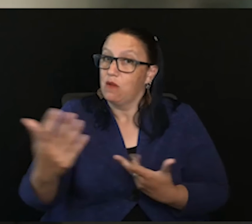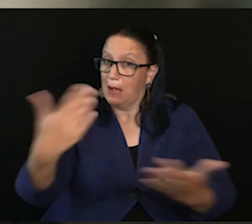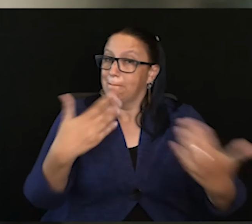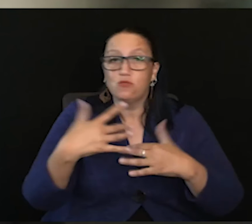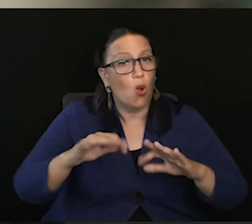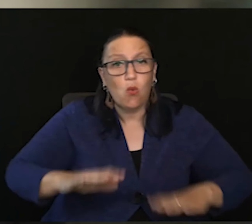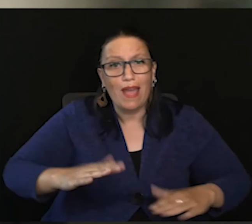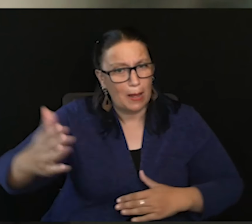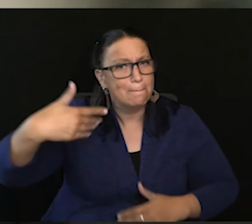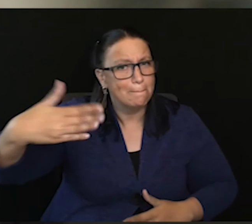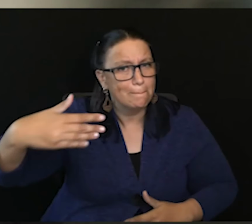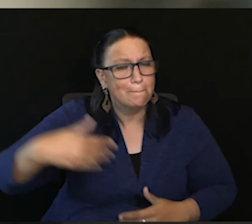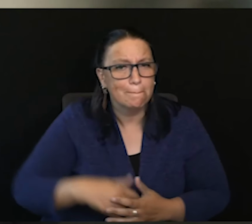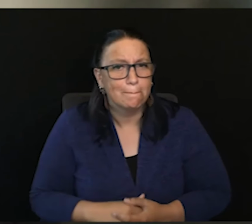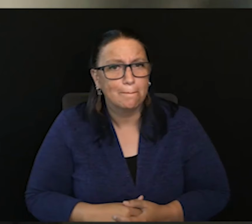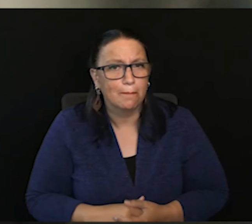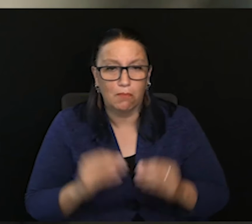for children to come forward.